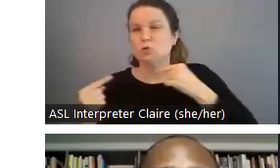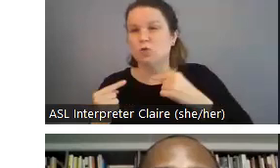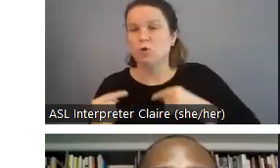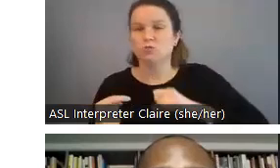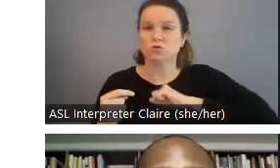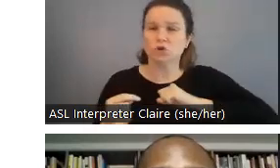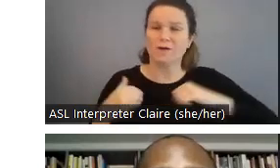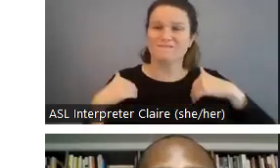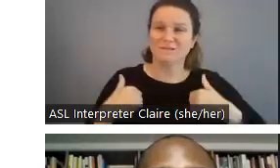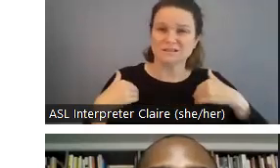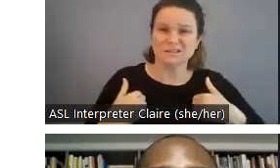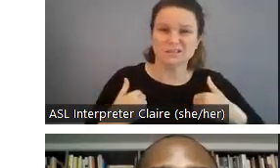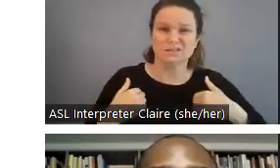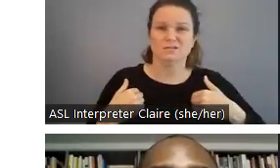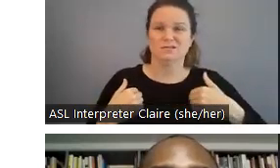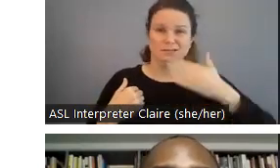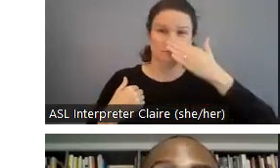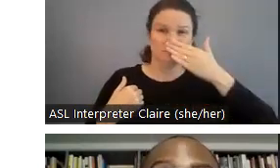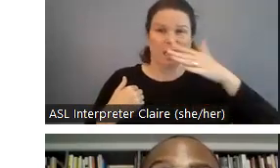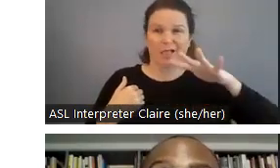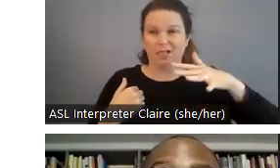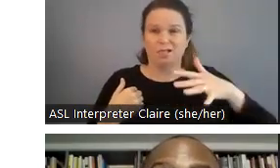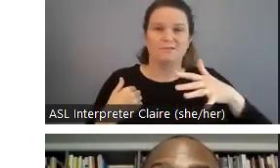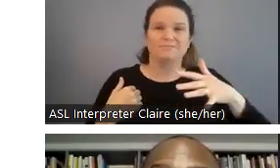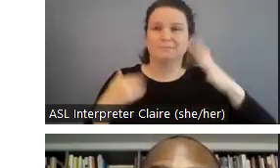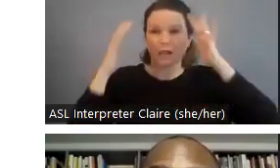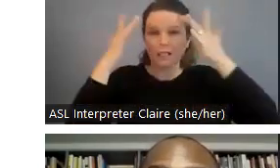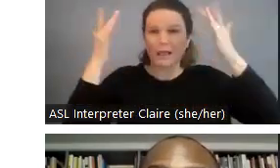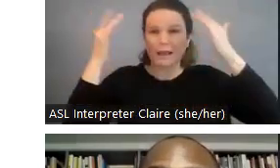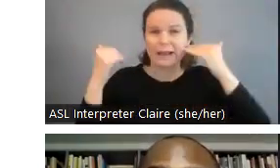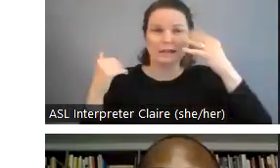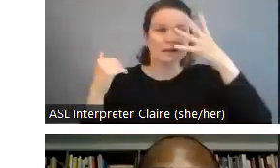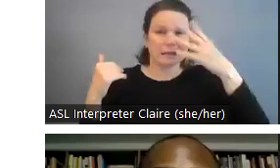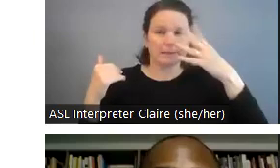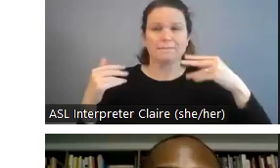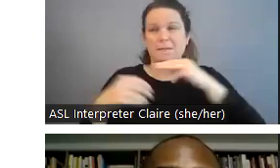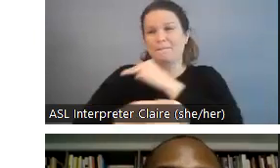difficulty with smell, some lightheadedness and sleepiness, and some